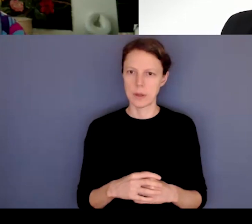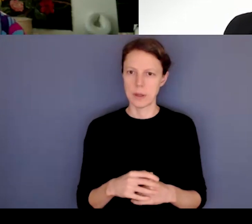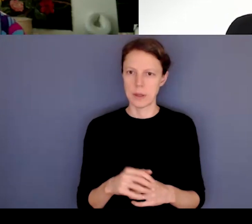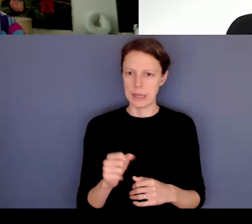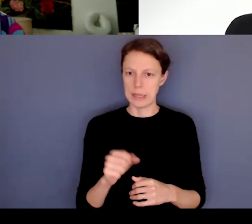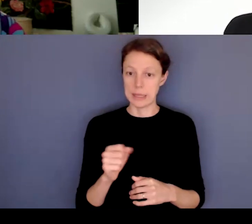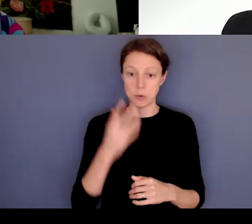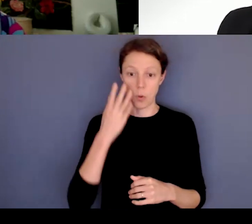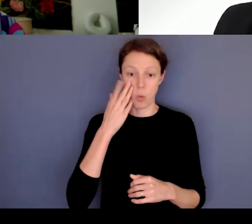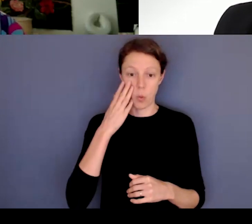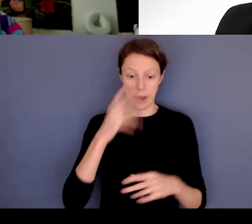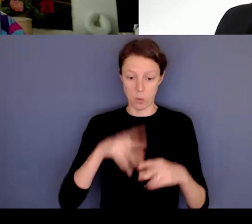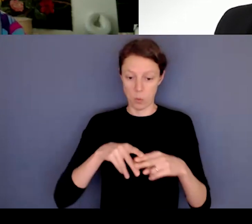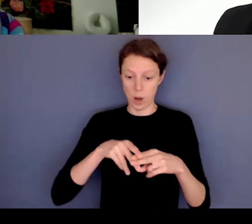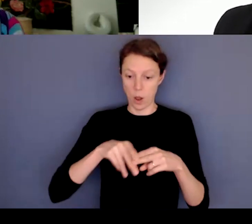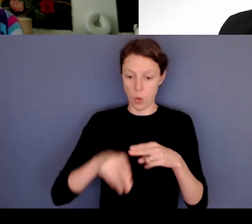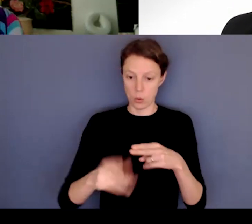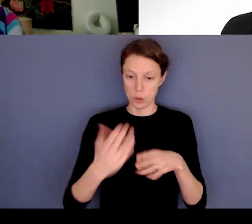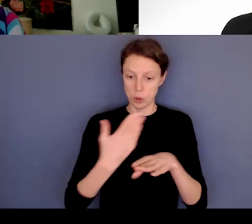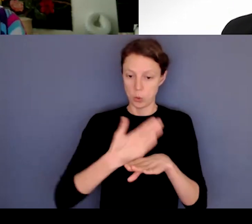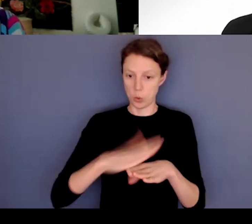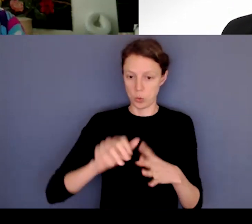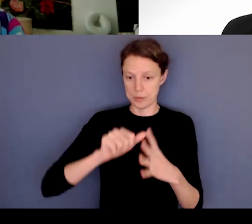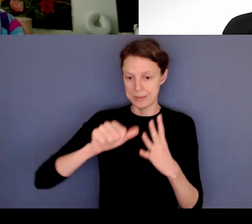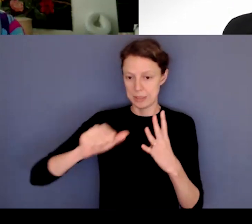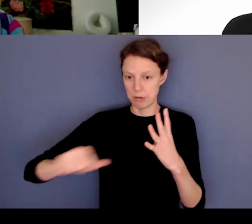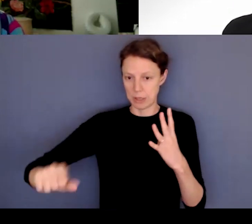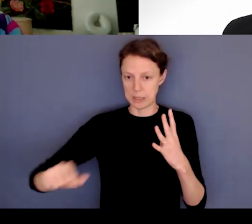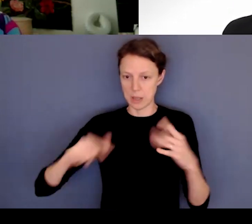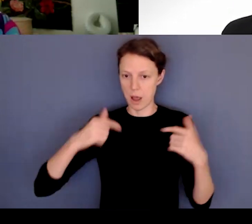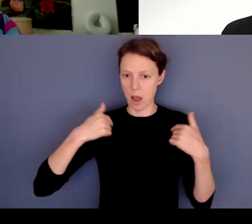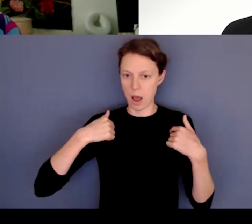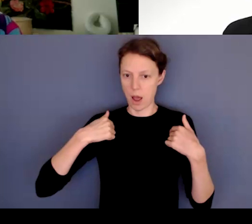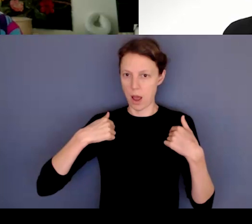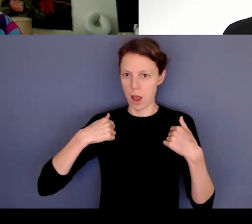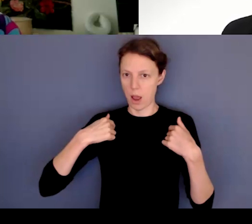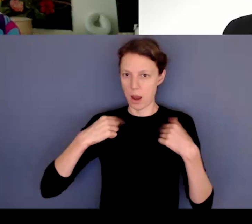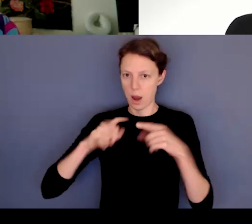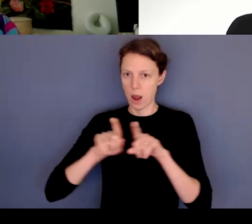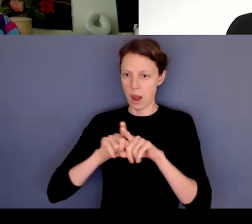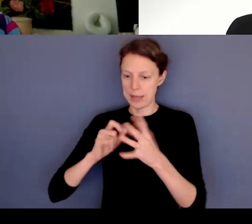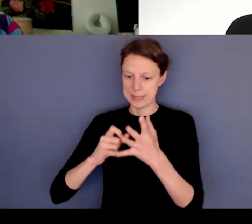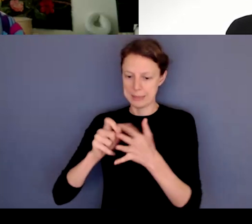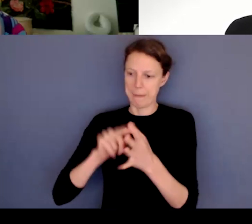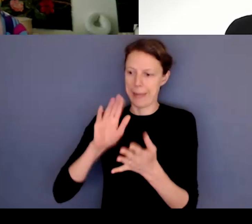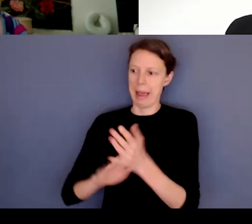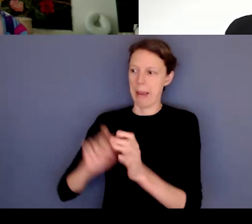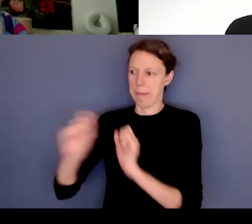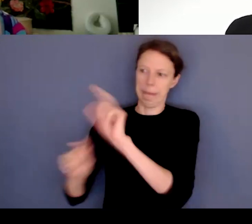launching a new series, I spam the bejesus out of all of our kind of like minded youth services who we follow and who